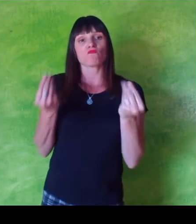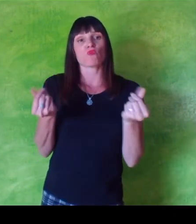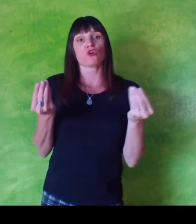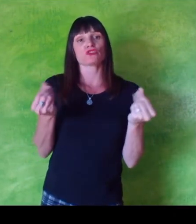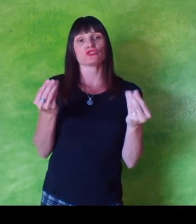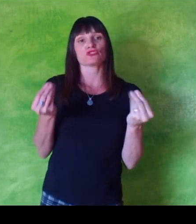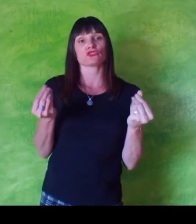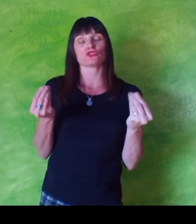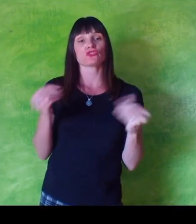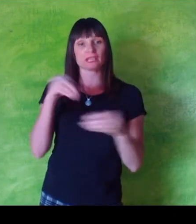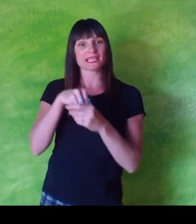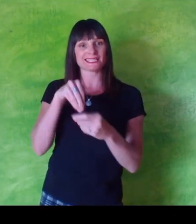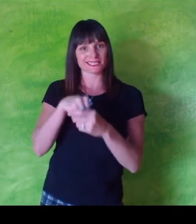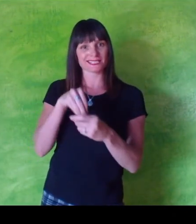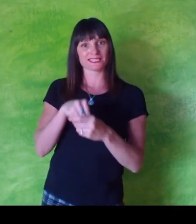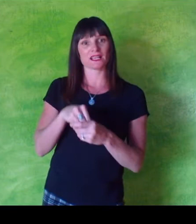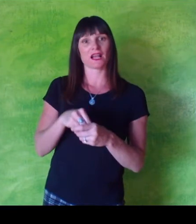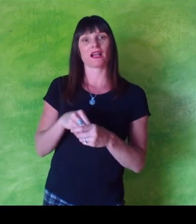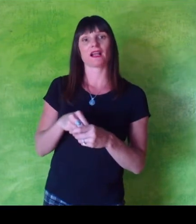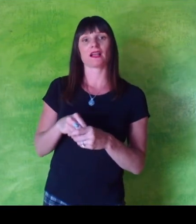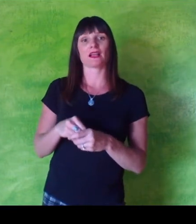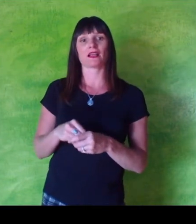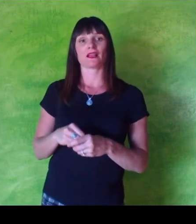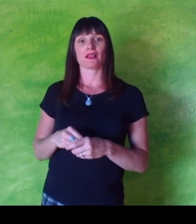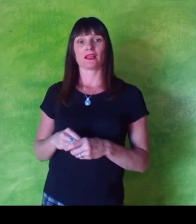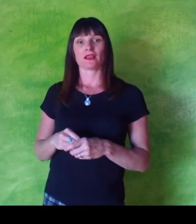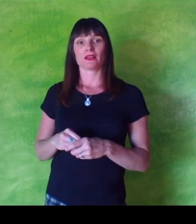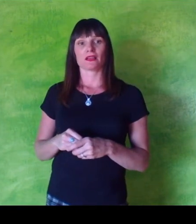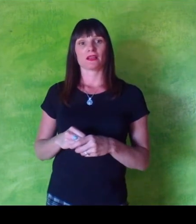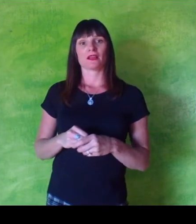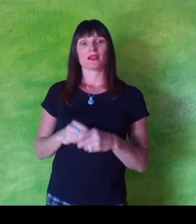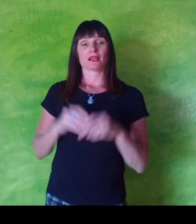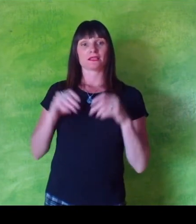that moisture content on the outside so I'm just gonna make another cloth towel